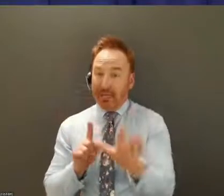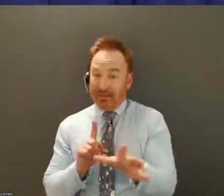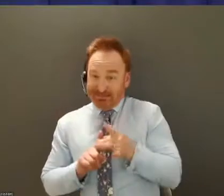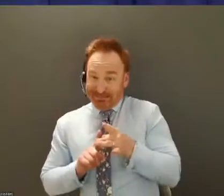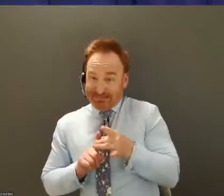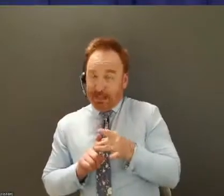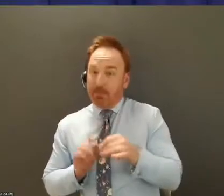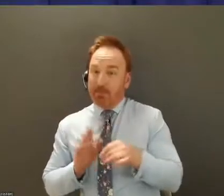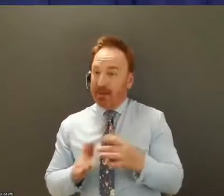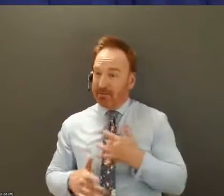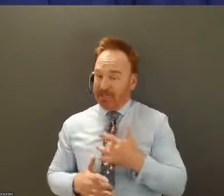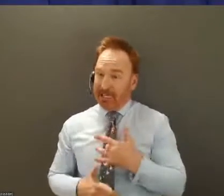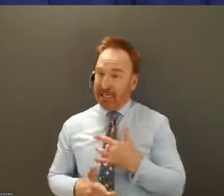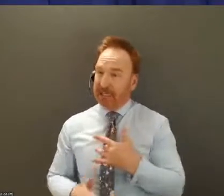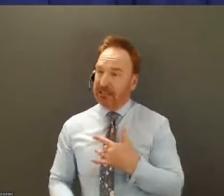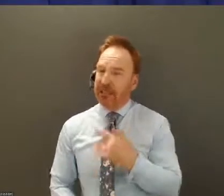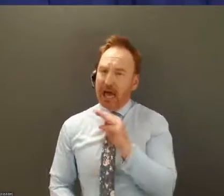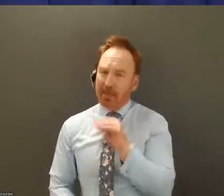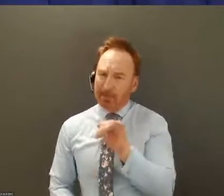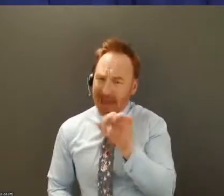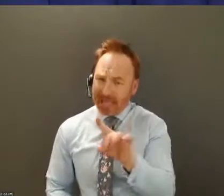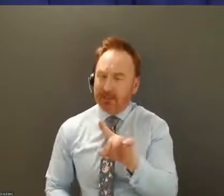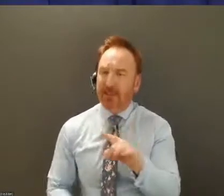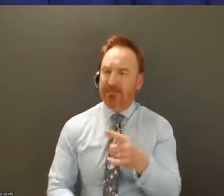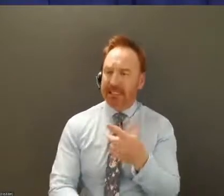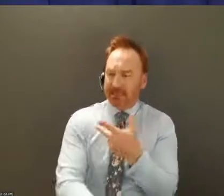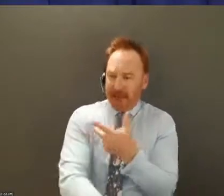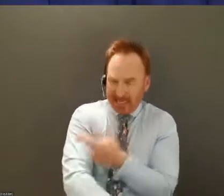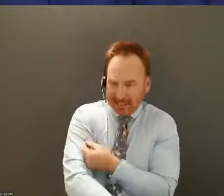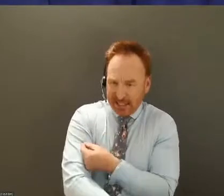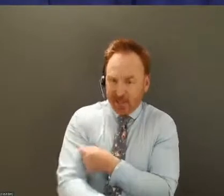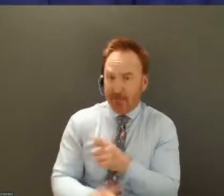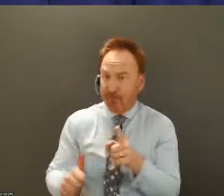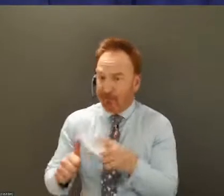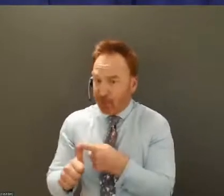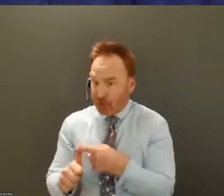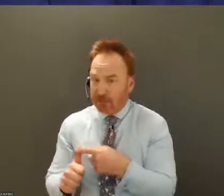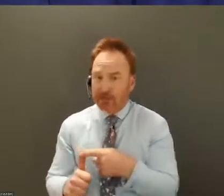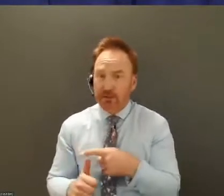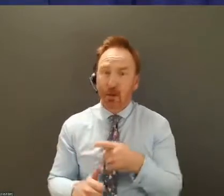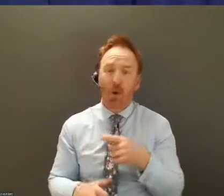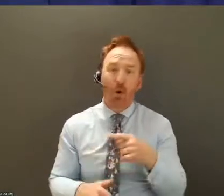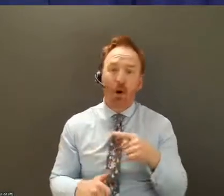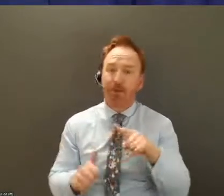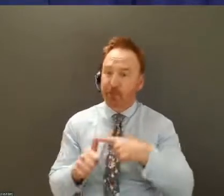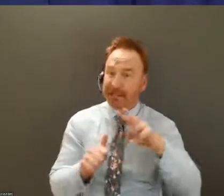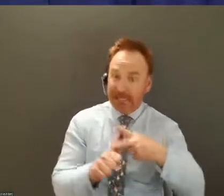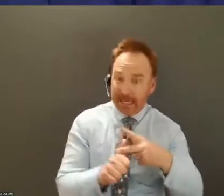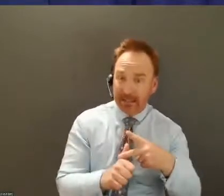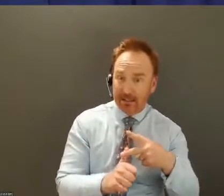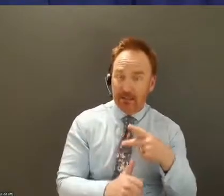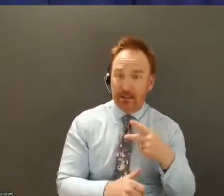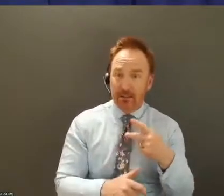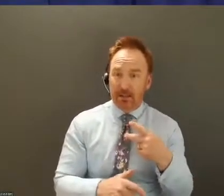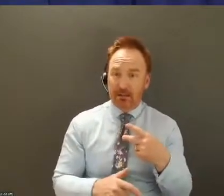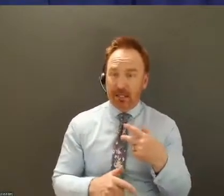we've seen more cases then in the last 14 months. An explosive rising cases is